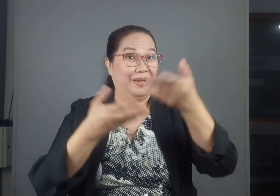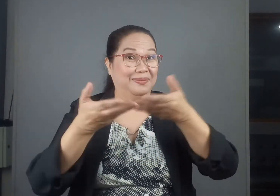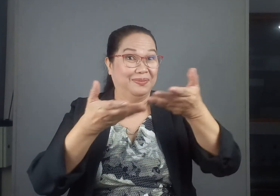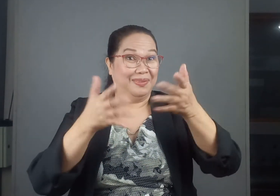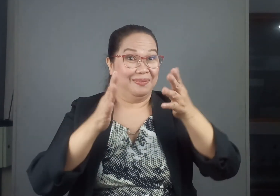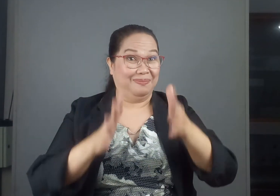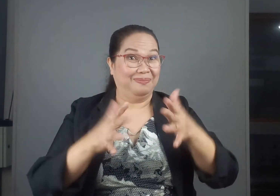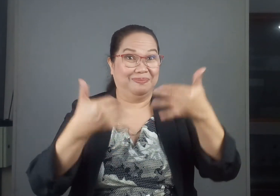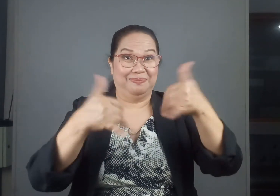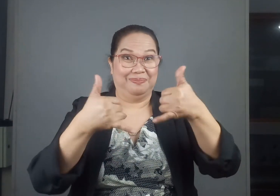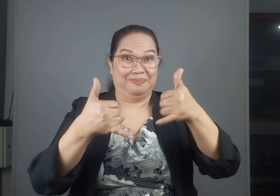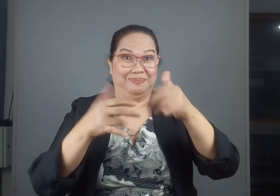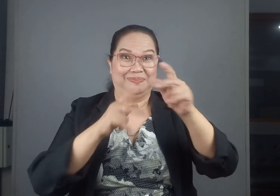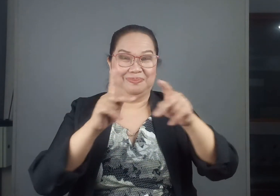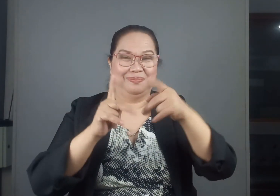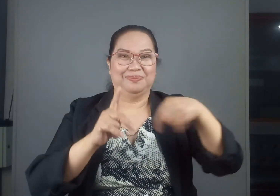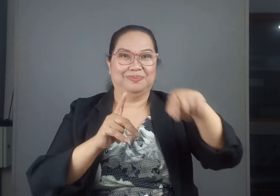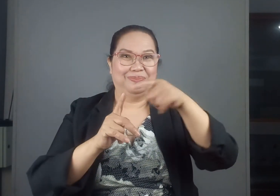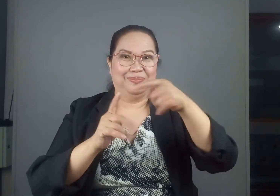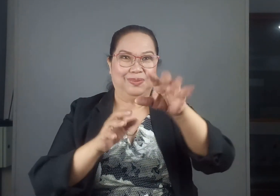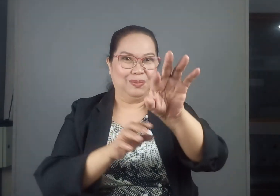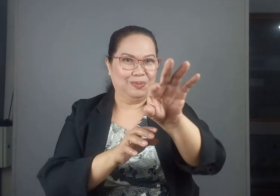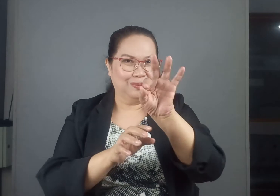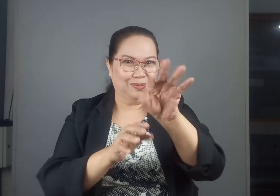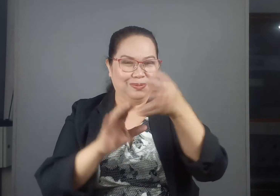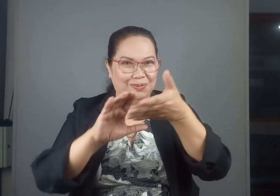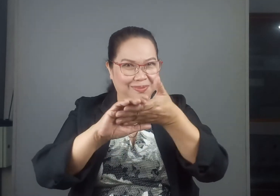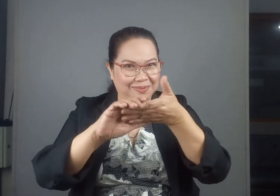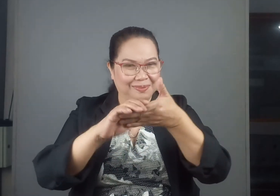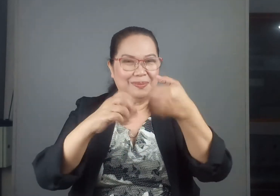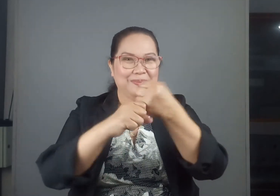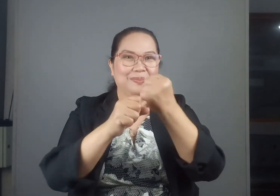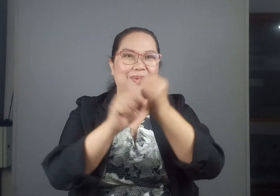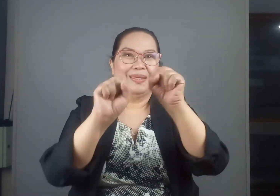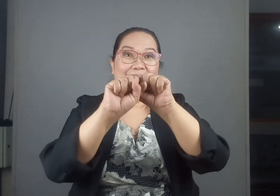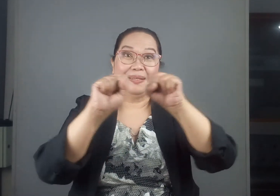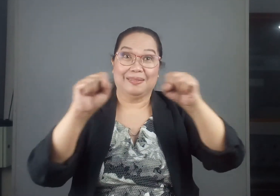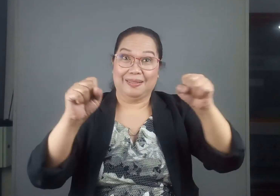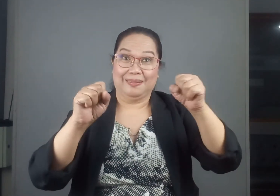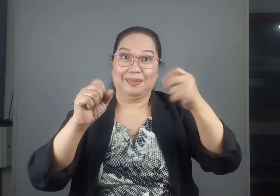The players are people who will draw cards, form sentences and perform the respective